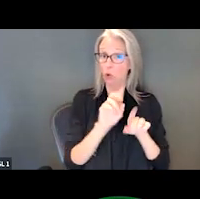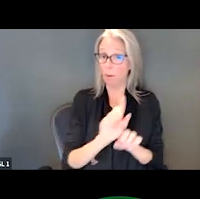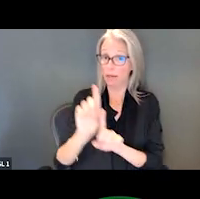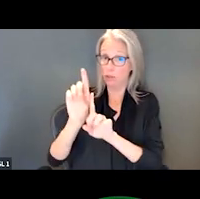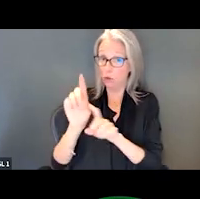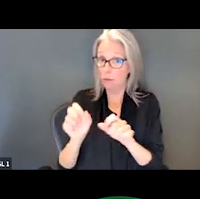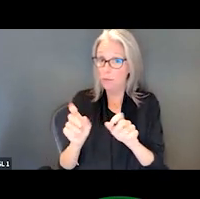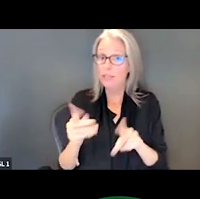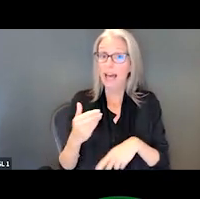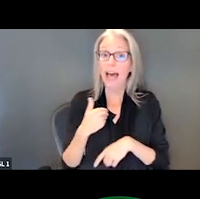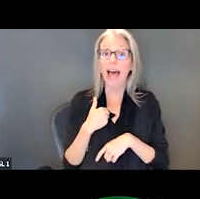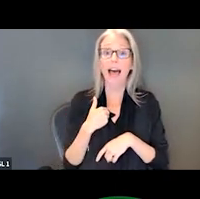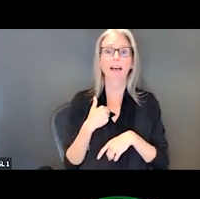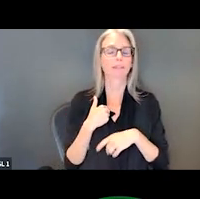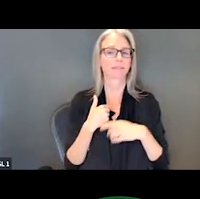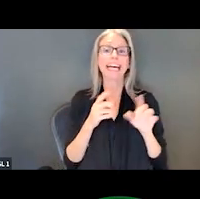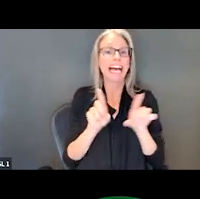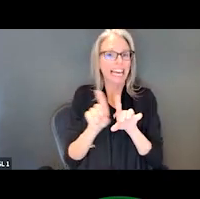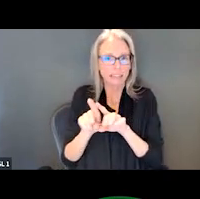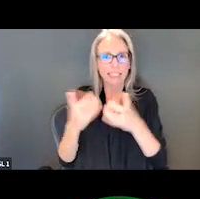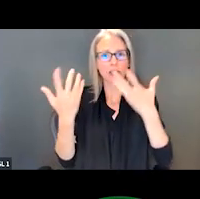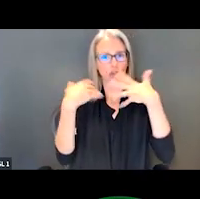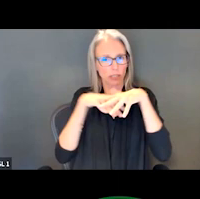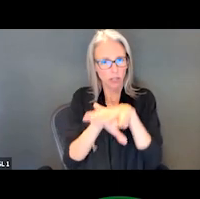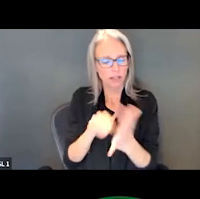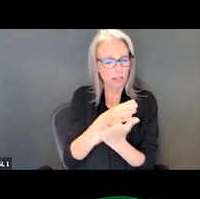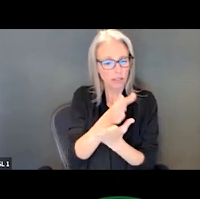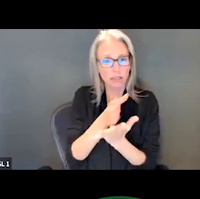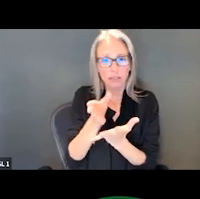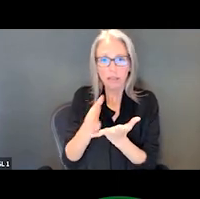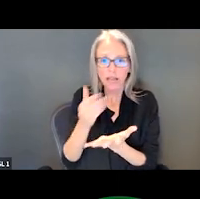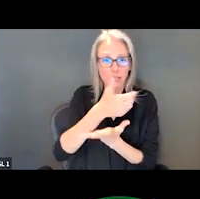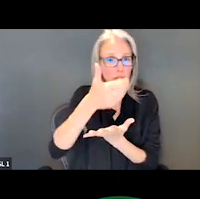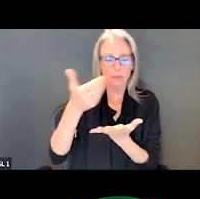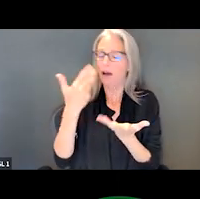I'd love to add to that. One of the things that has amazed me working with different